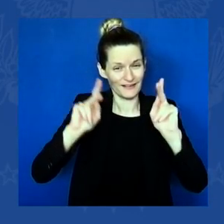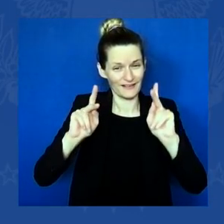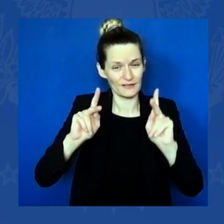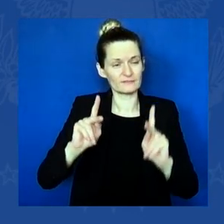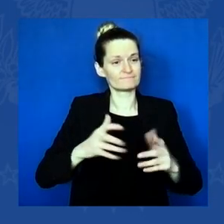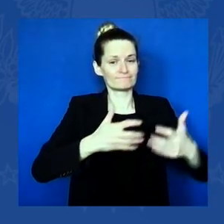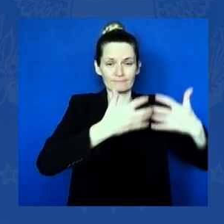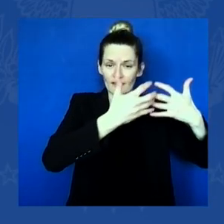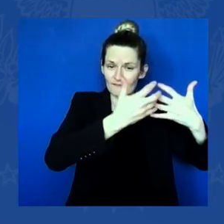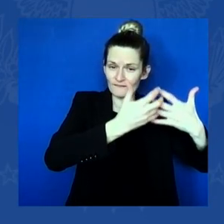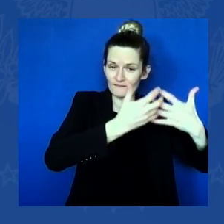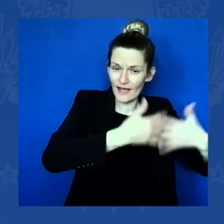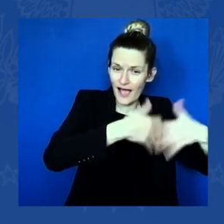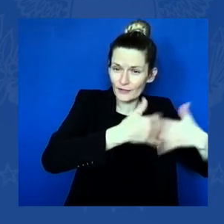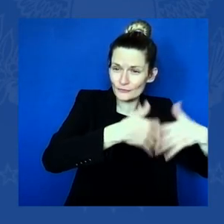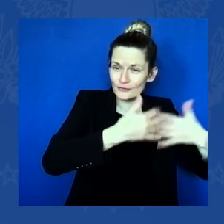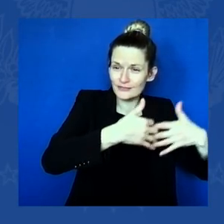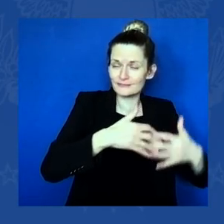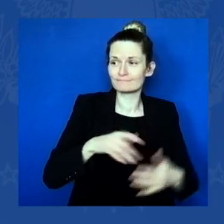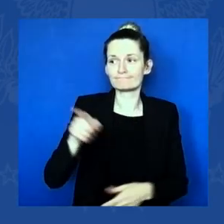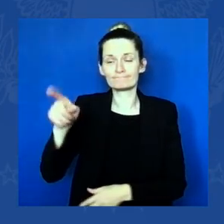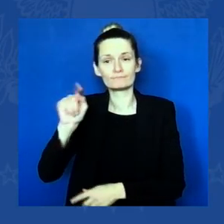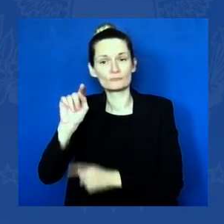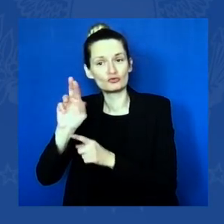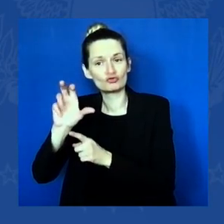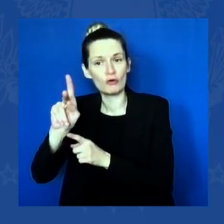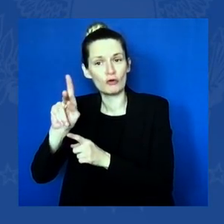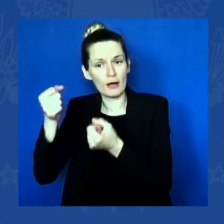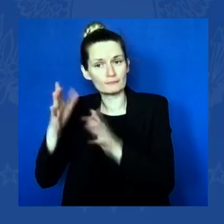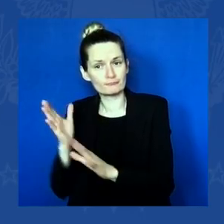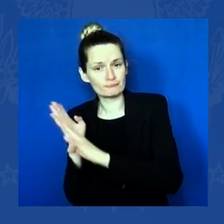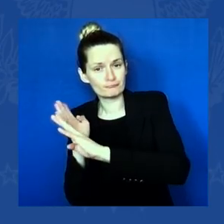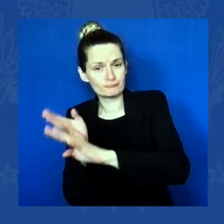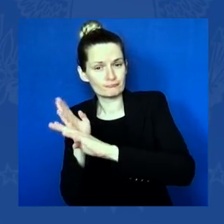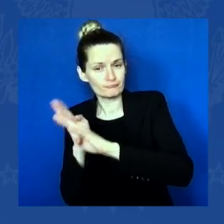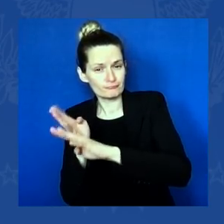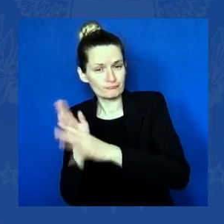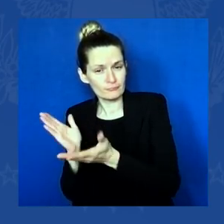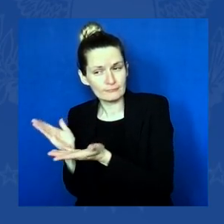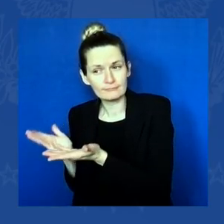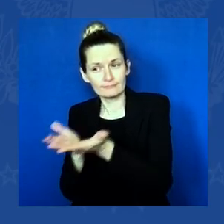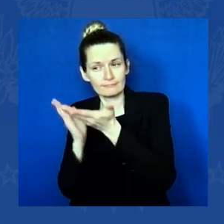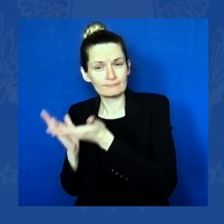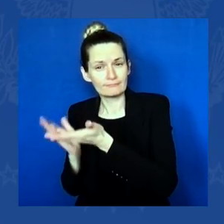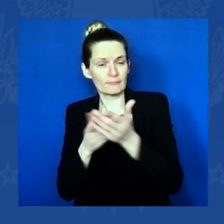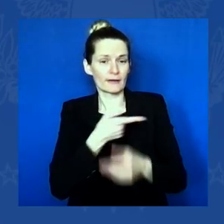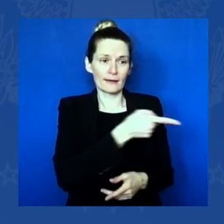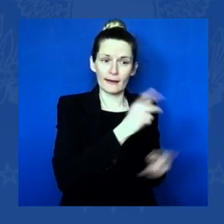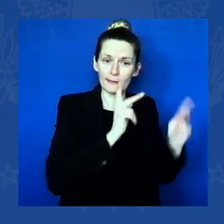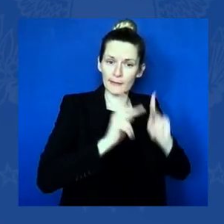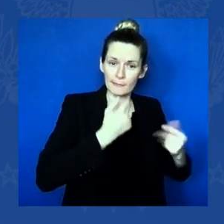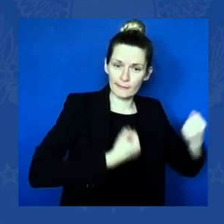truckers, childcare providers, locomotives, so many other pieces.